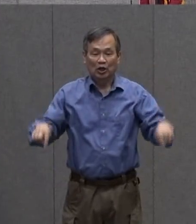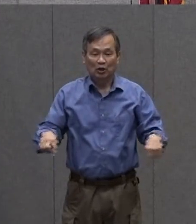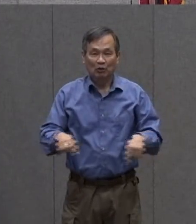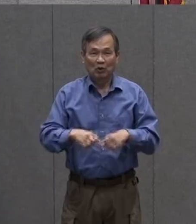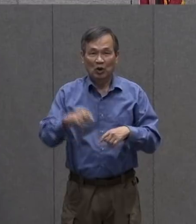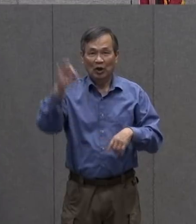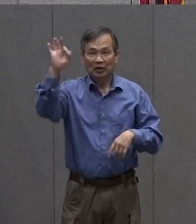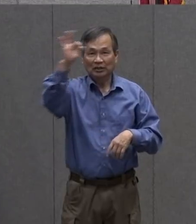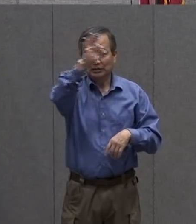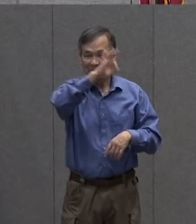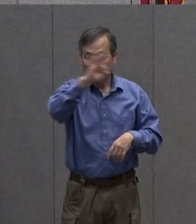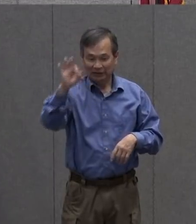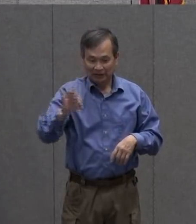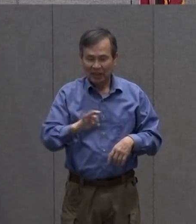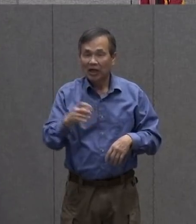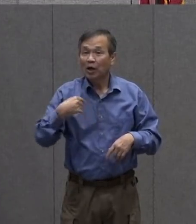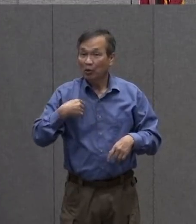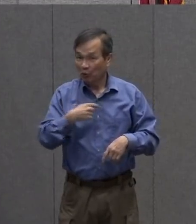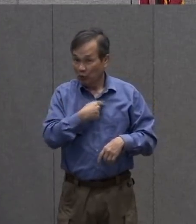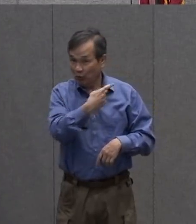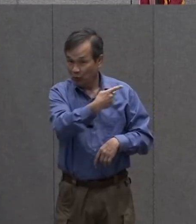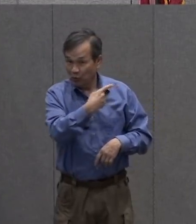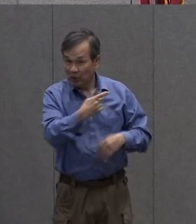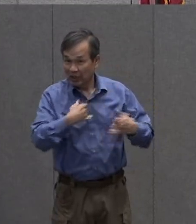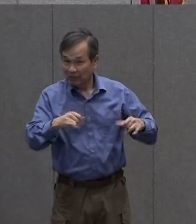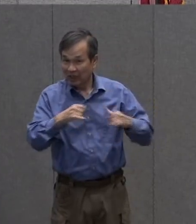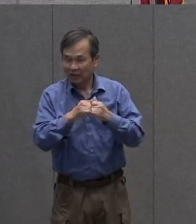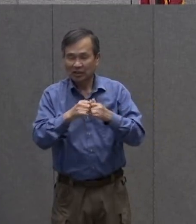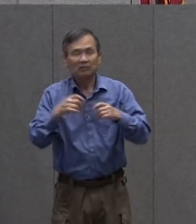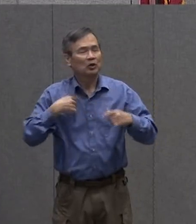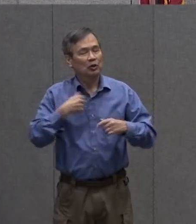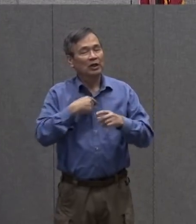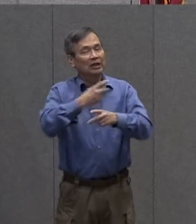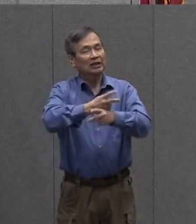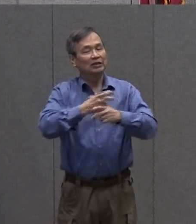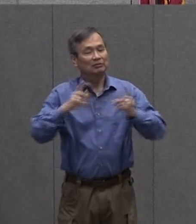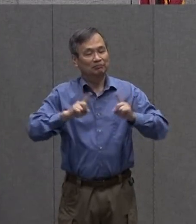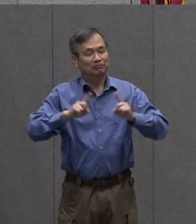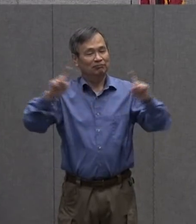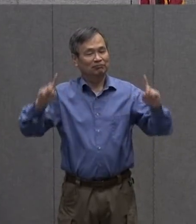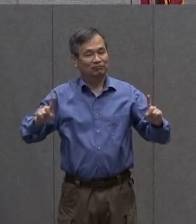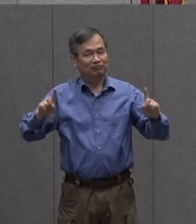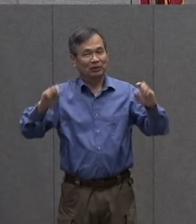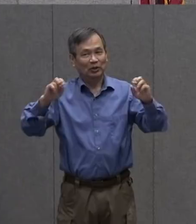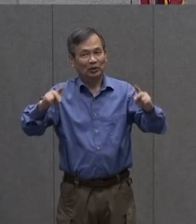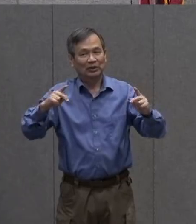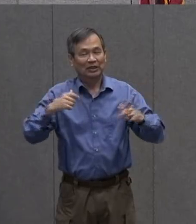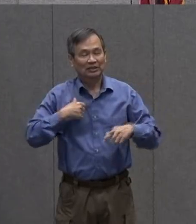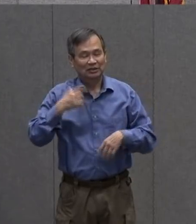But please note that we are going to maintain our social distance. So we are gonna keep our six feet apart